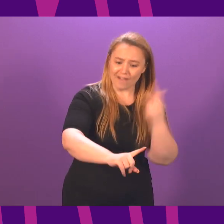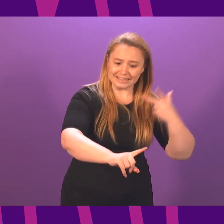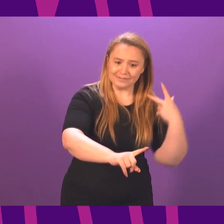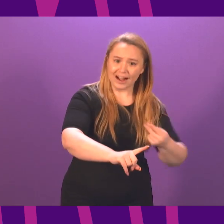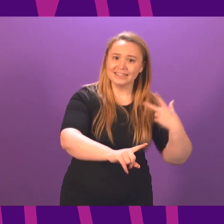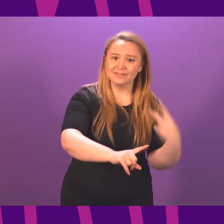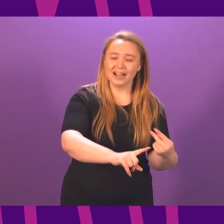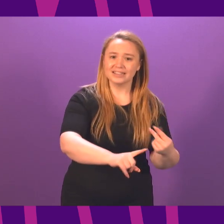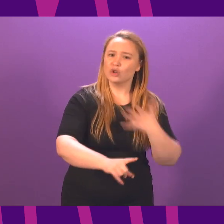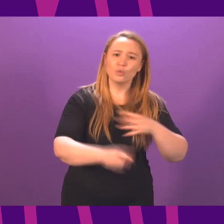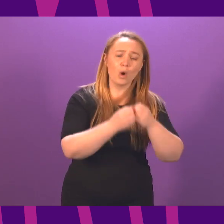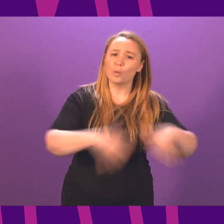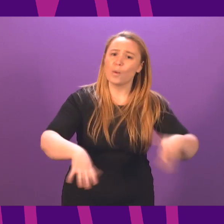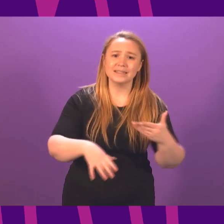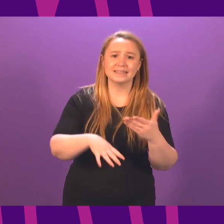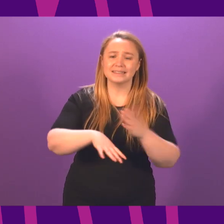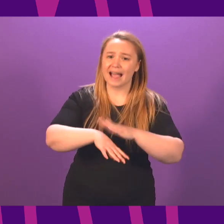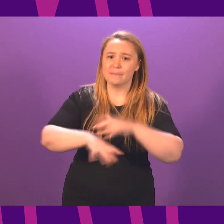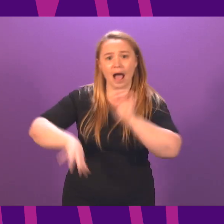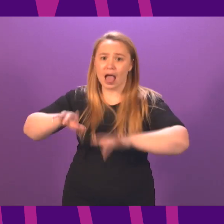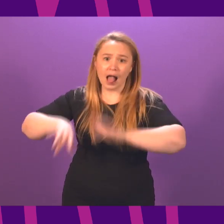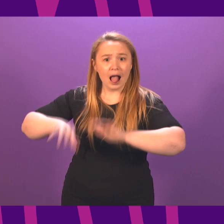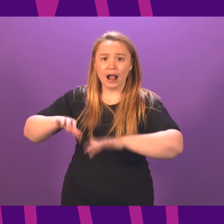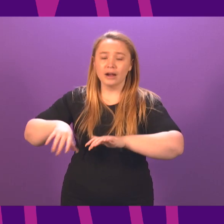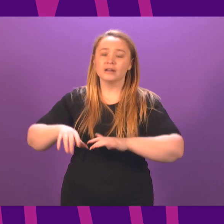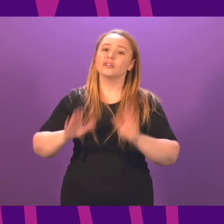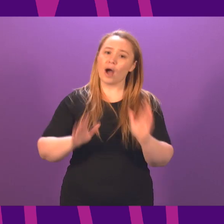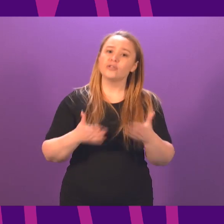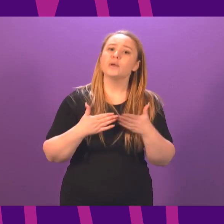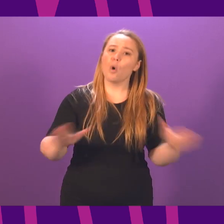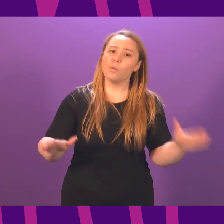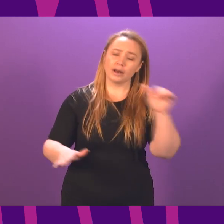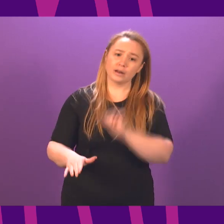we will be open and transparent about all that in as much detail as we can.